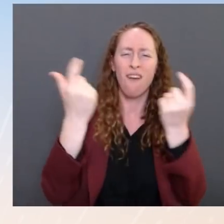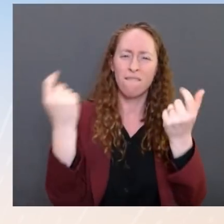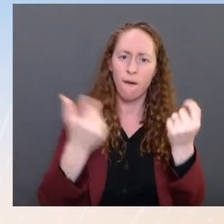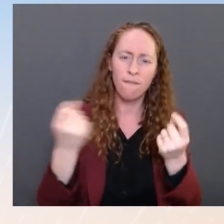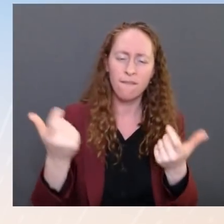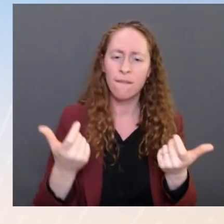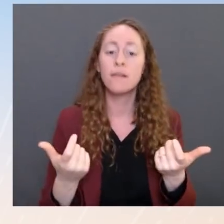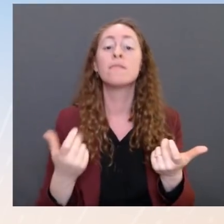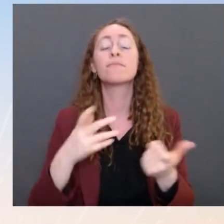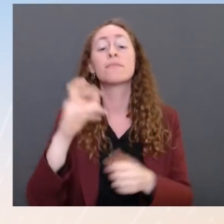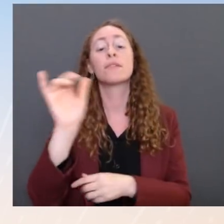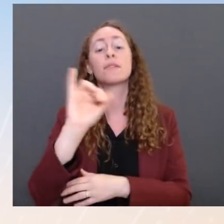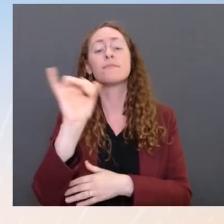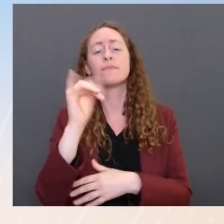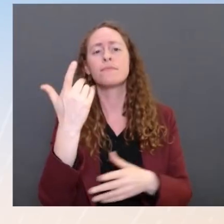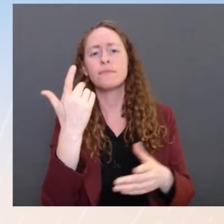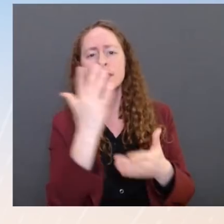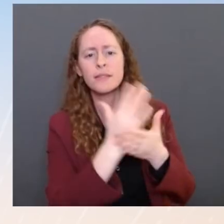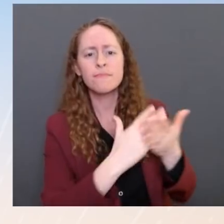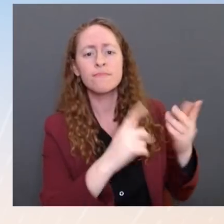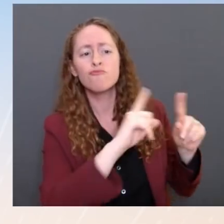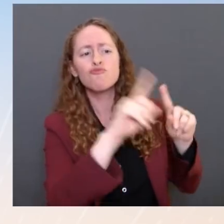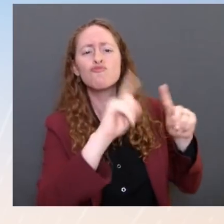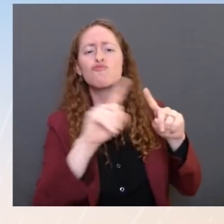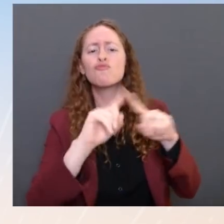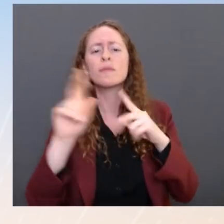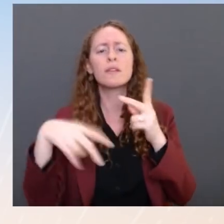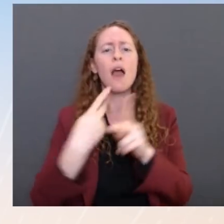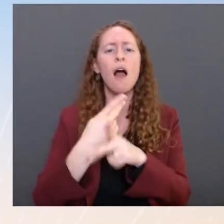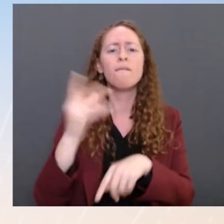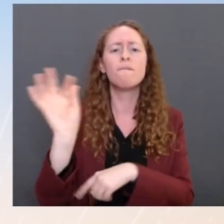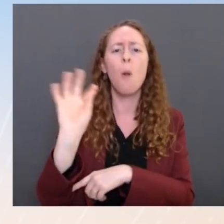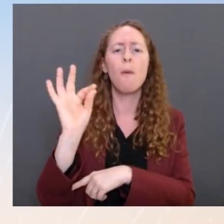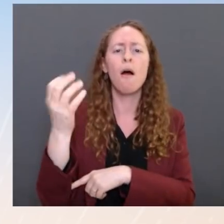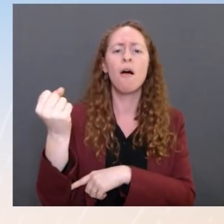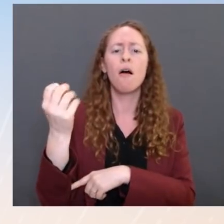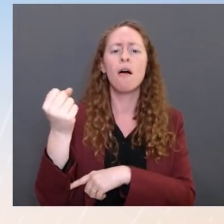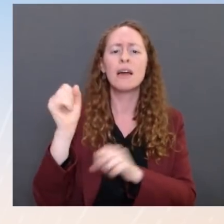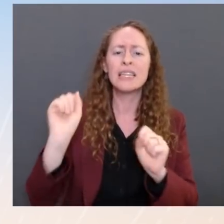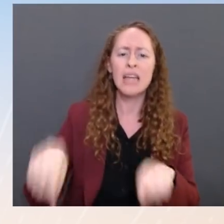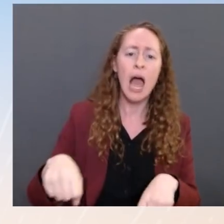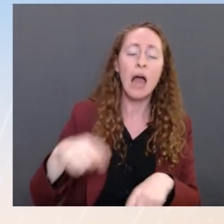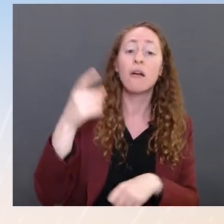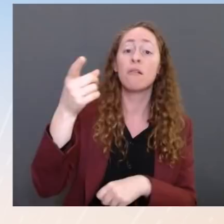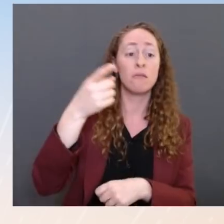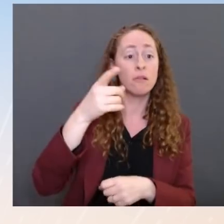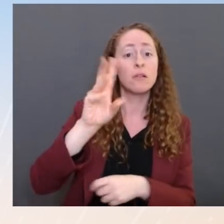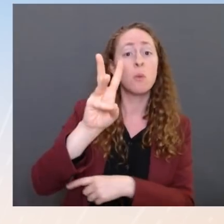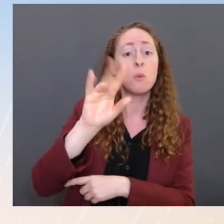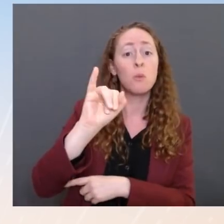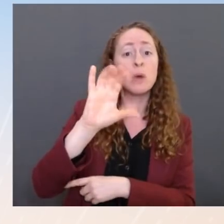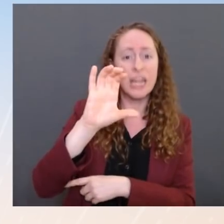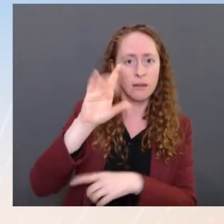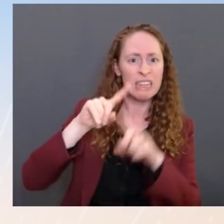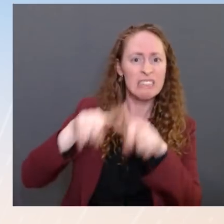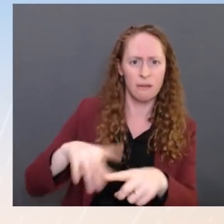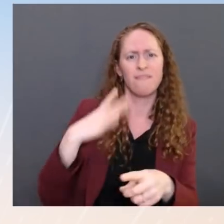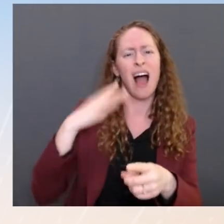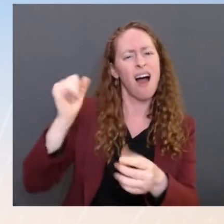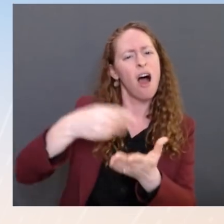calling on the FTC and state attorneys general to crack down on any price gouging or unfair market practices related to sales of infant formula,